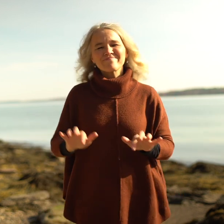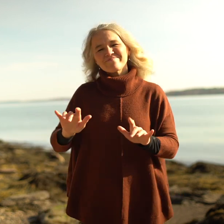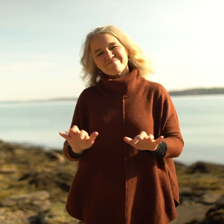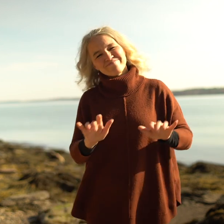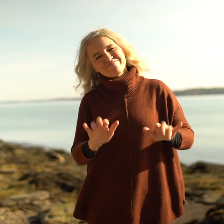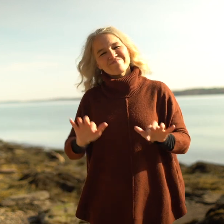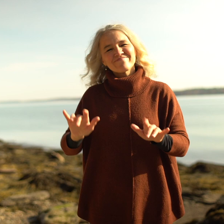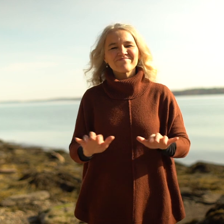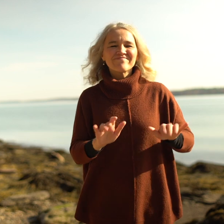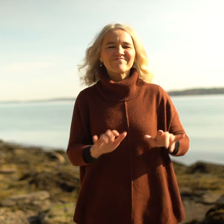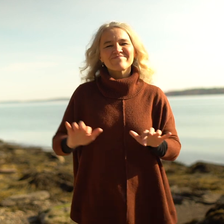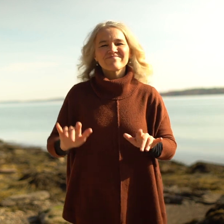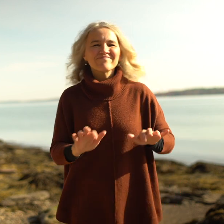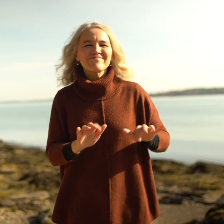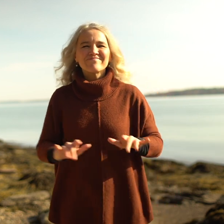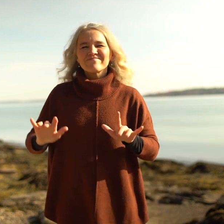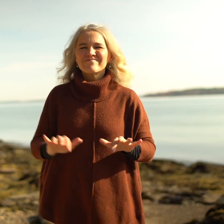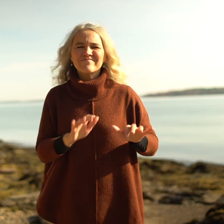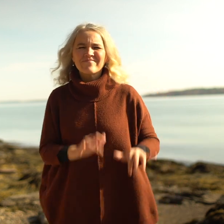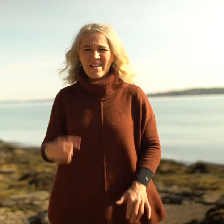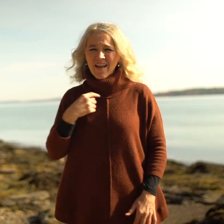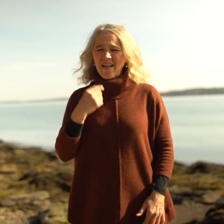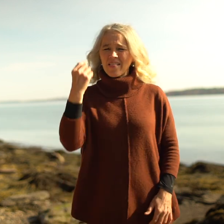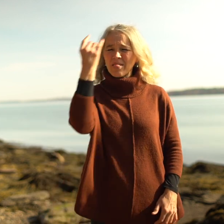[keyboard solo comes to a thrilling end]